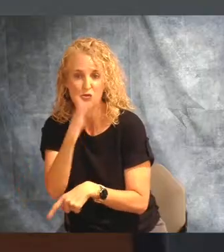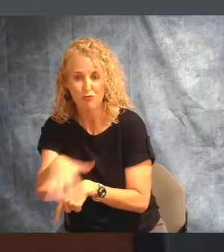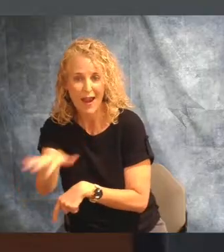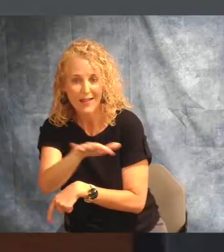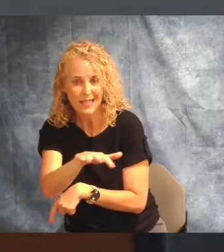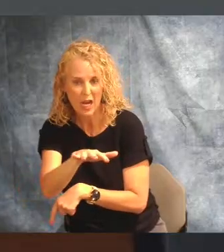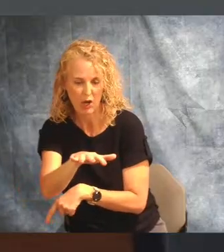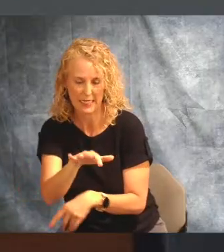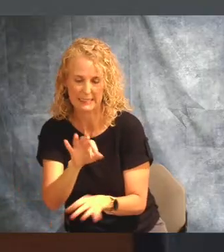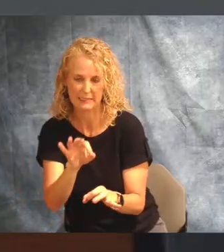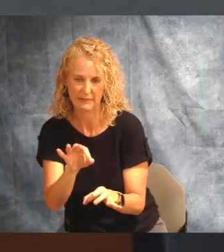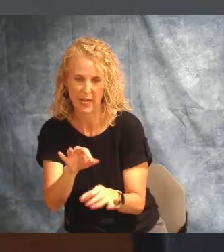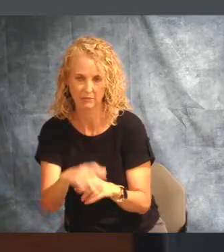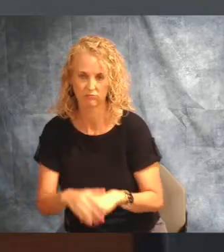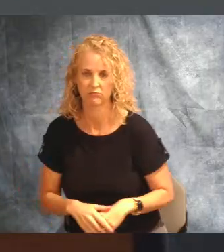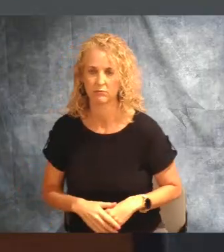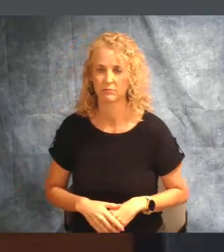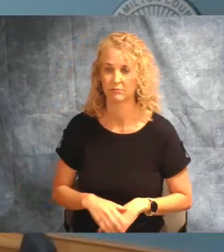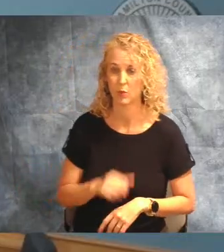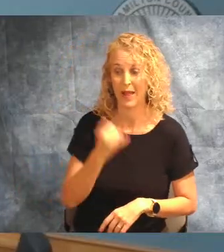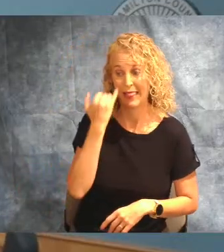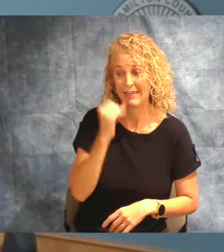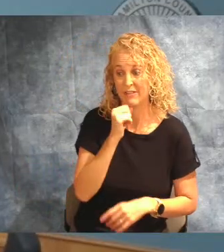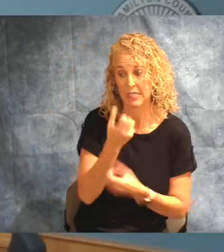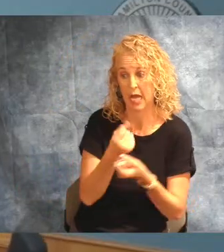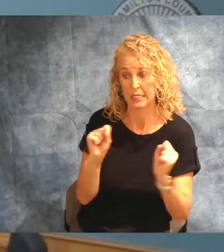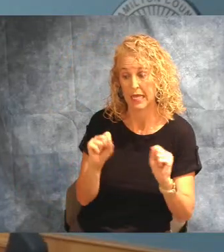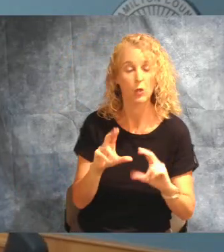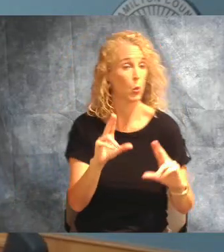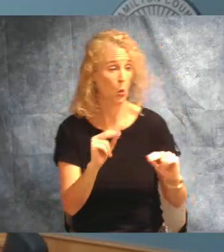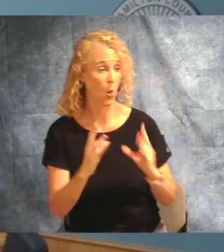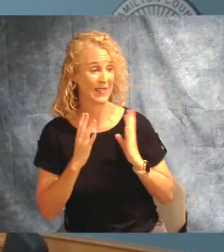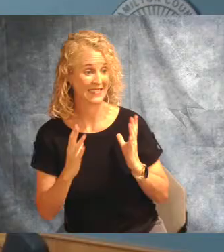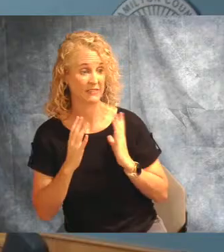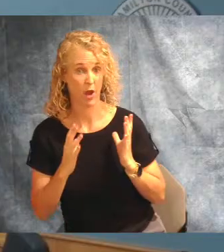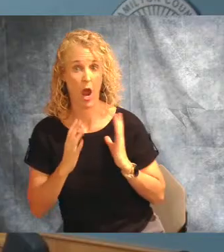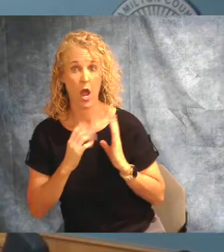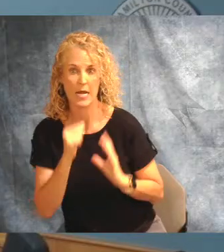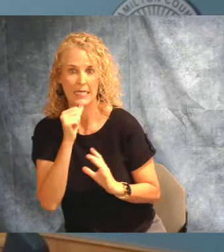that purpose. Yeah. If it's not safe, I don't want the kids over$1 has nothing to do with this has 50